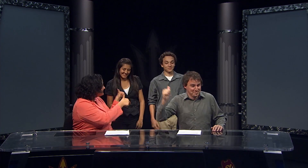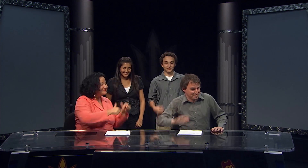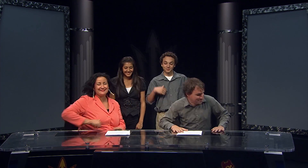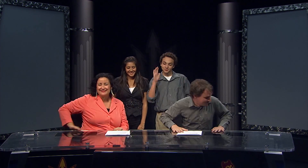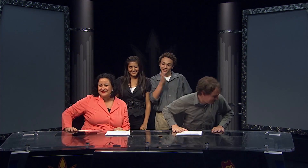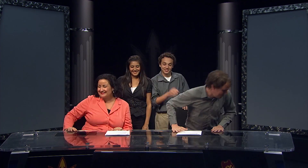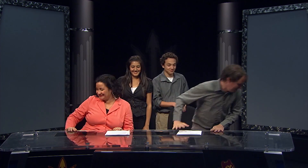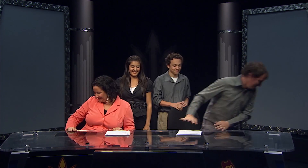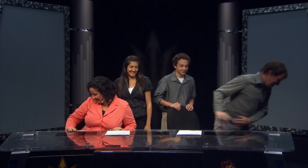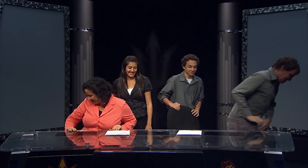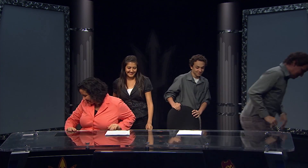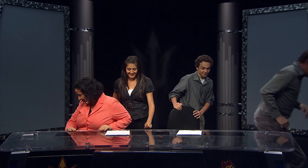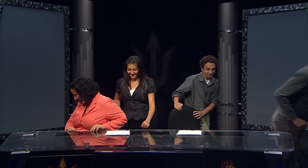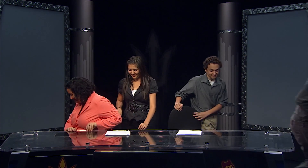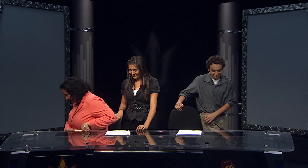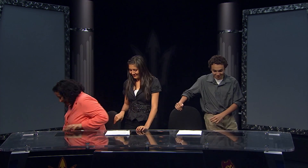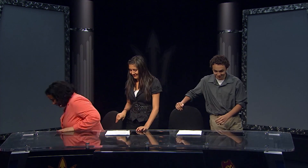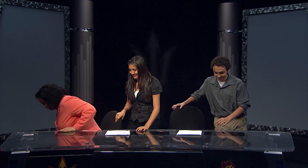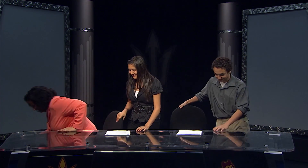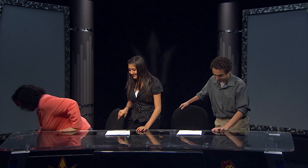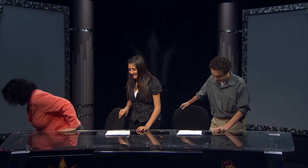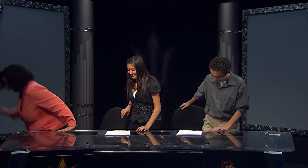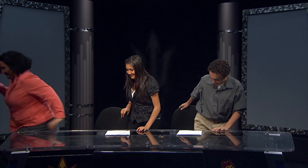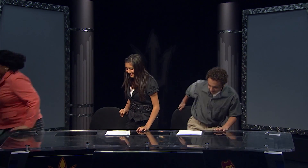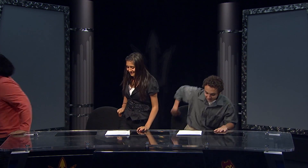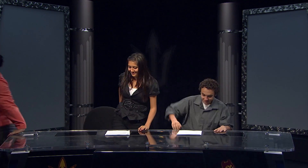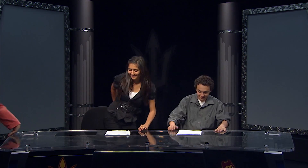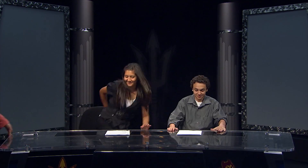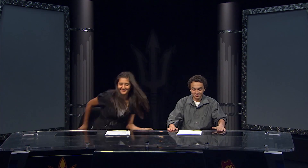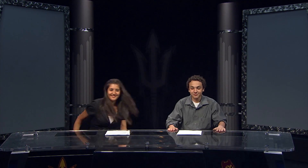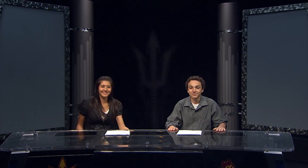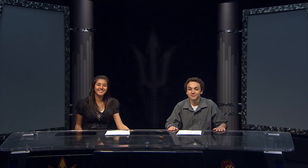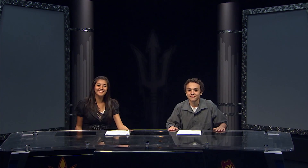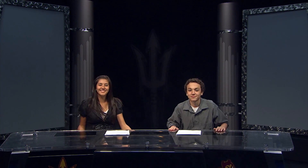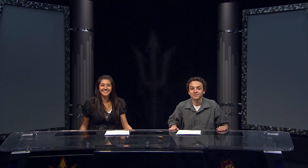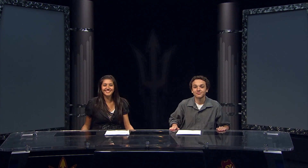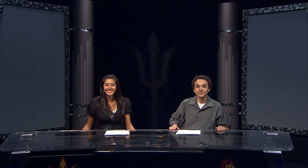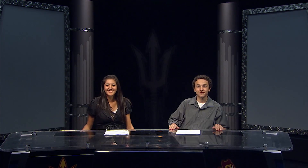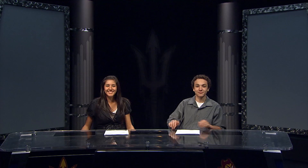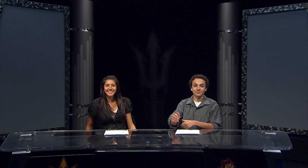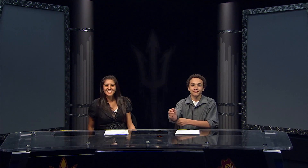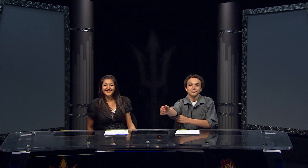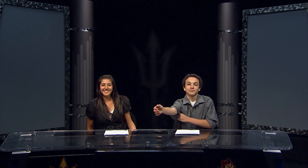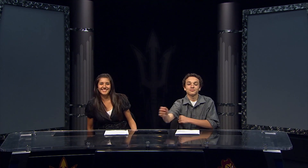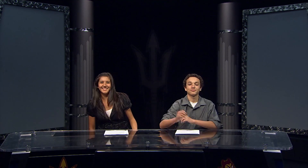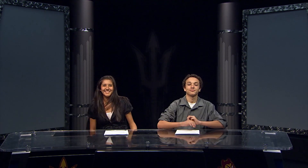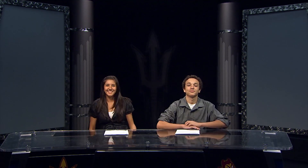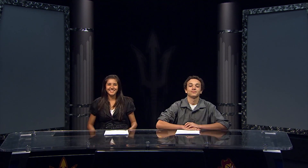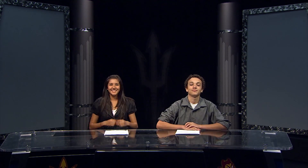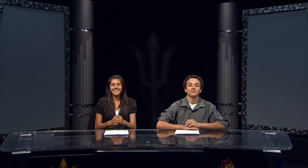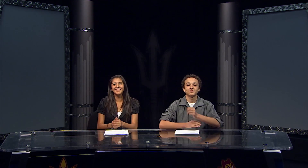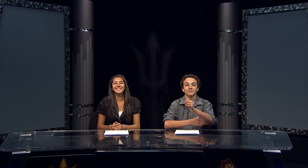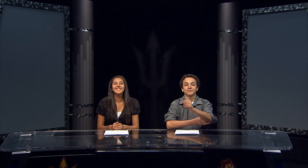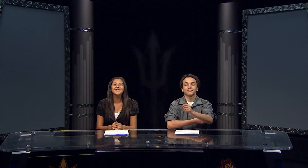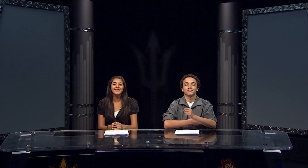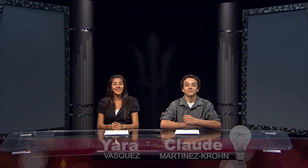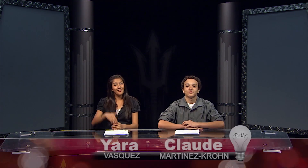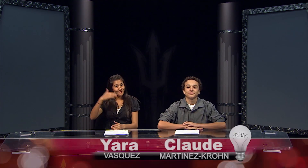THANKS! WE WILL!